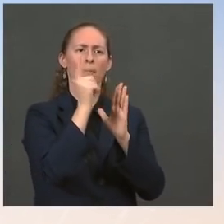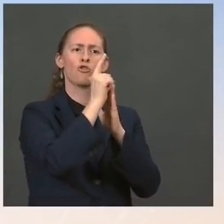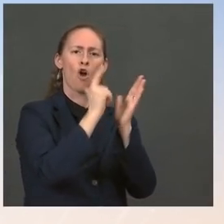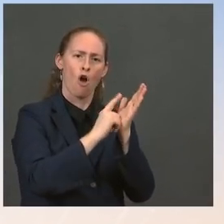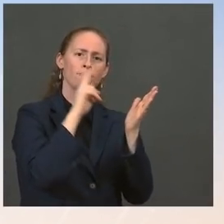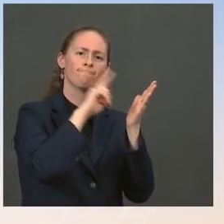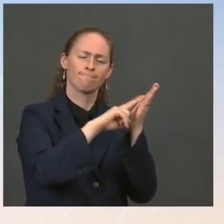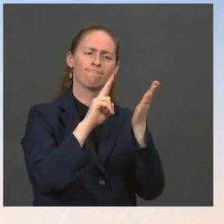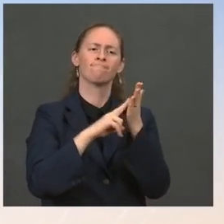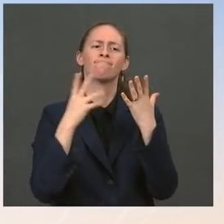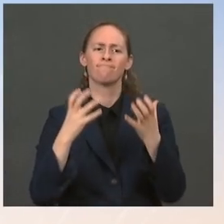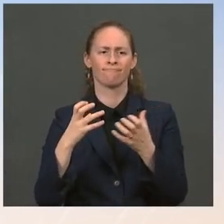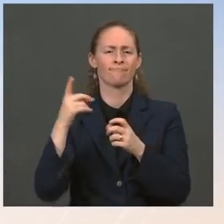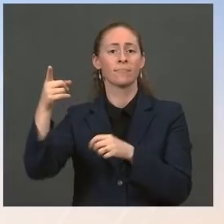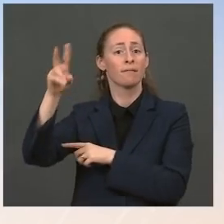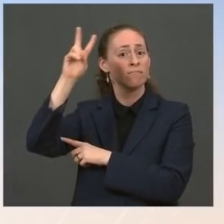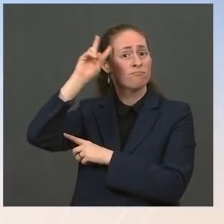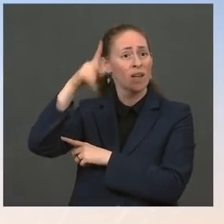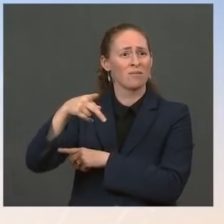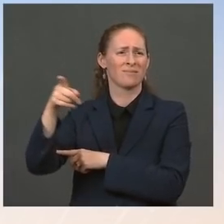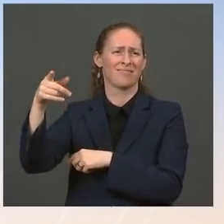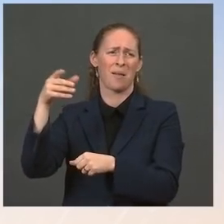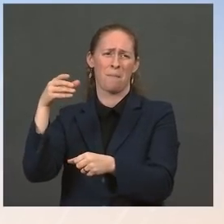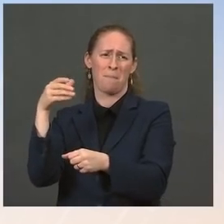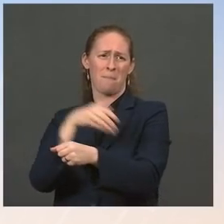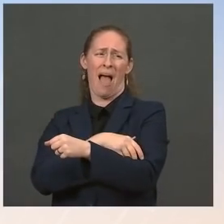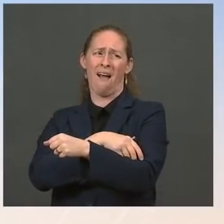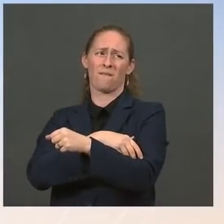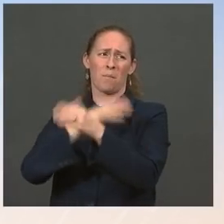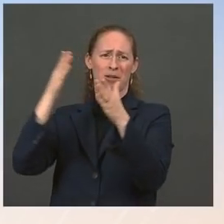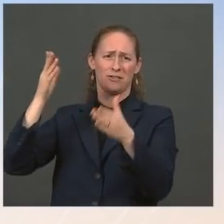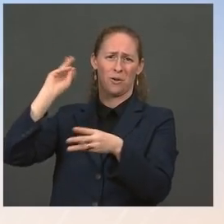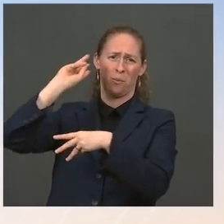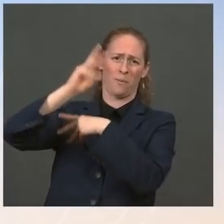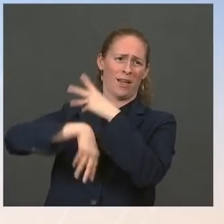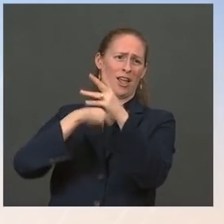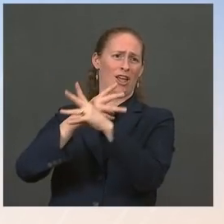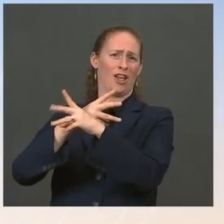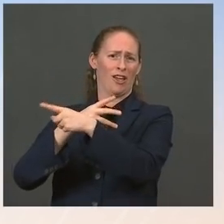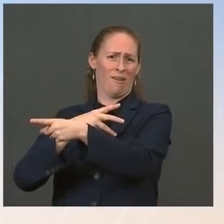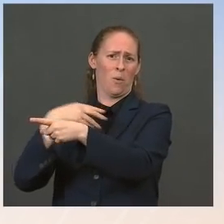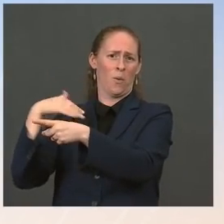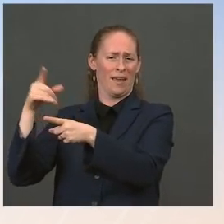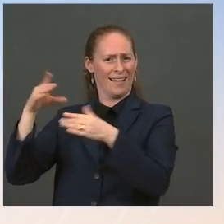one of the most powerful people in the world, is leading this effort. He is her -- she is his partner.